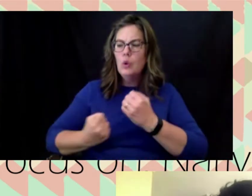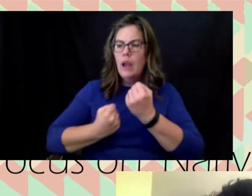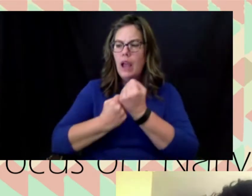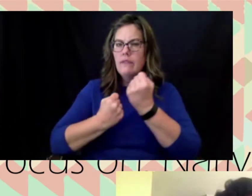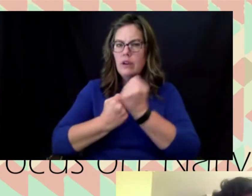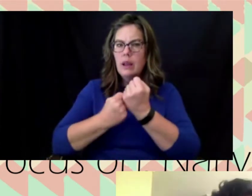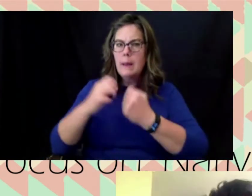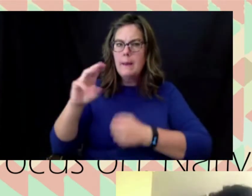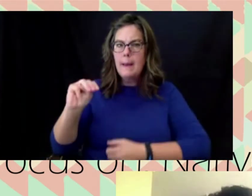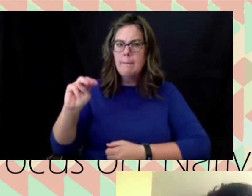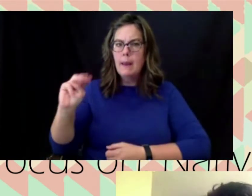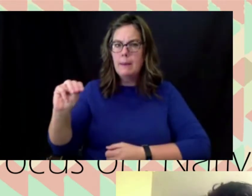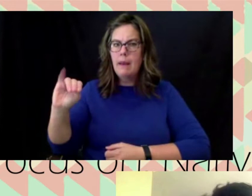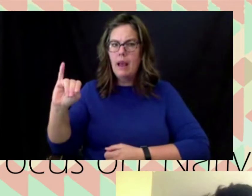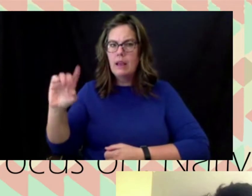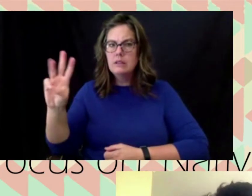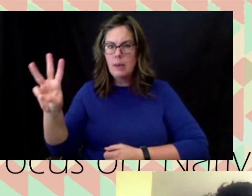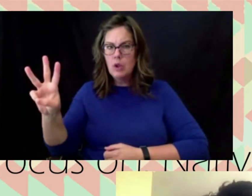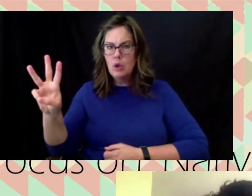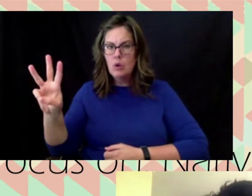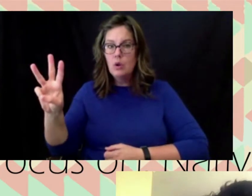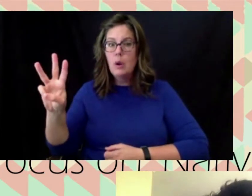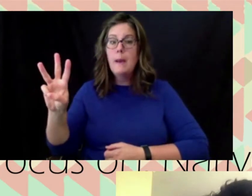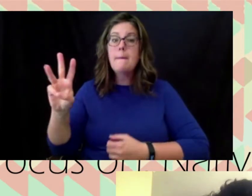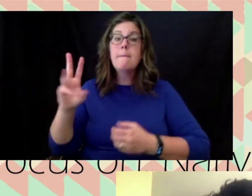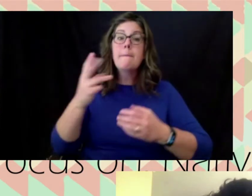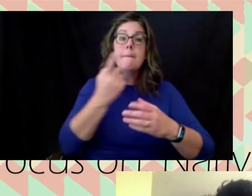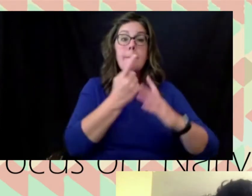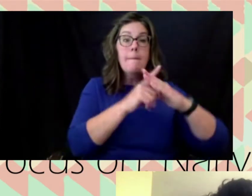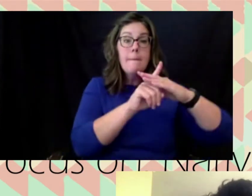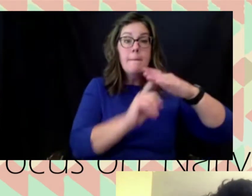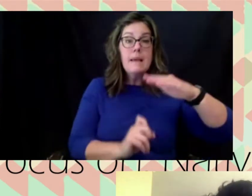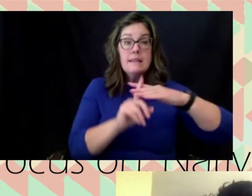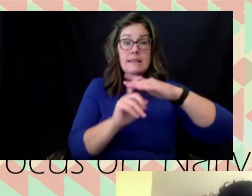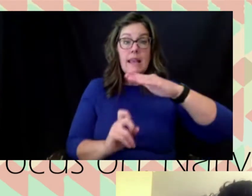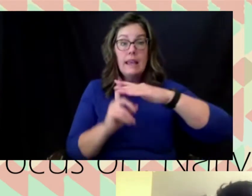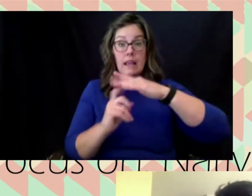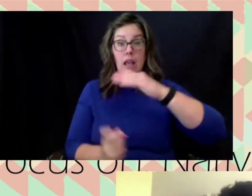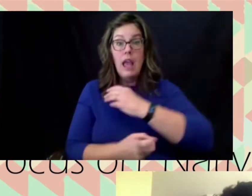murdered indigenous women families in the midst of the oil and gas production in north dakota and